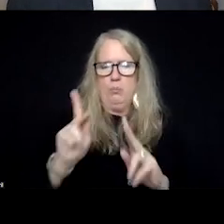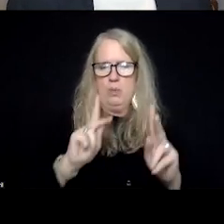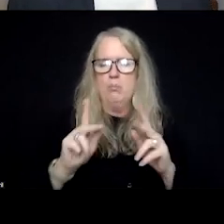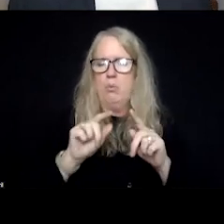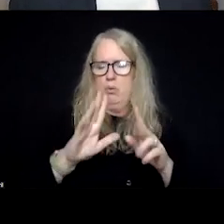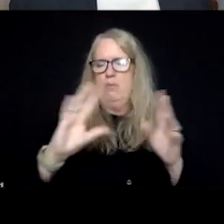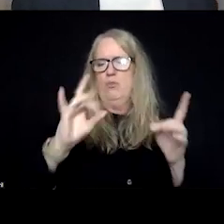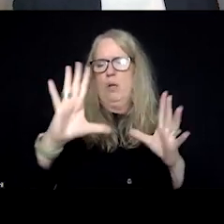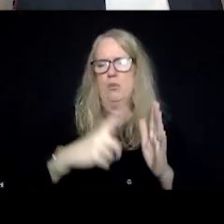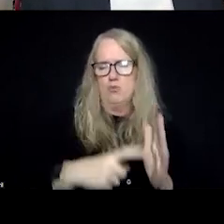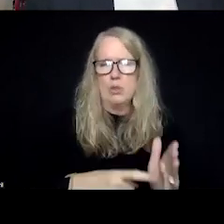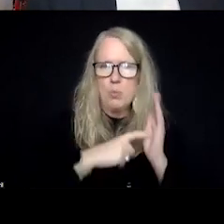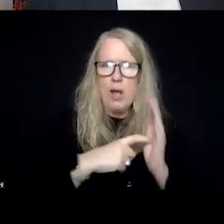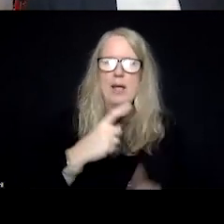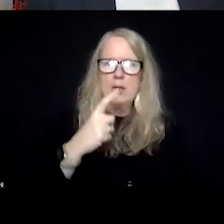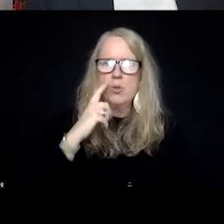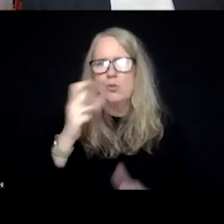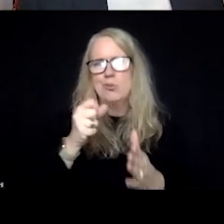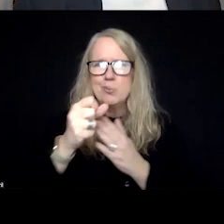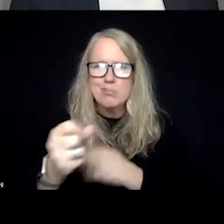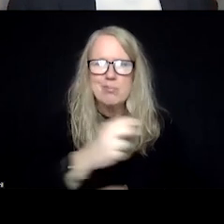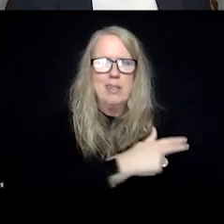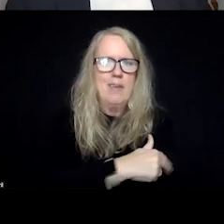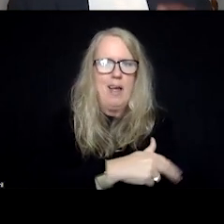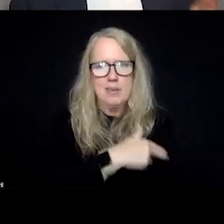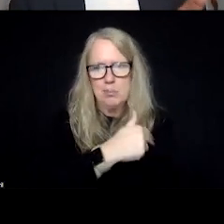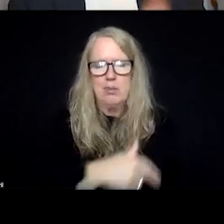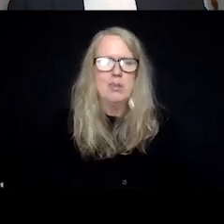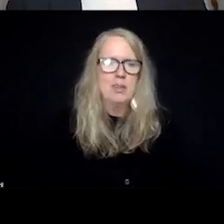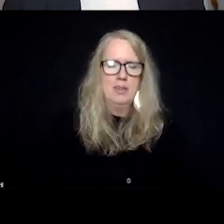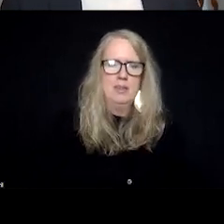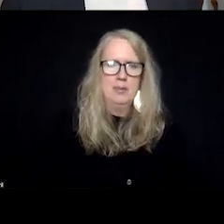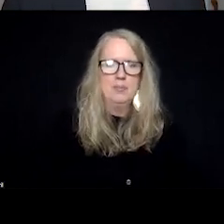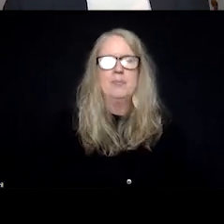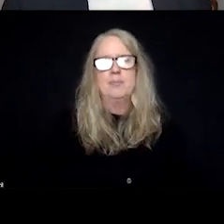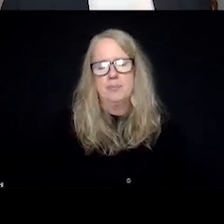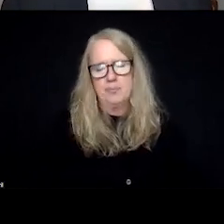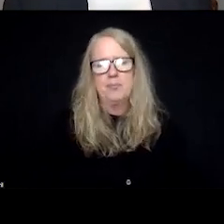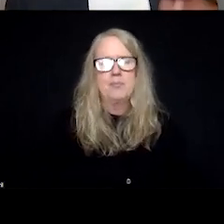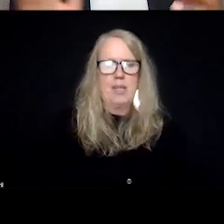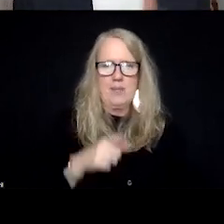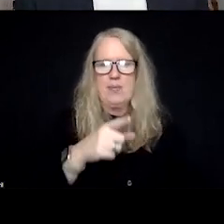THAT REQUIRE THEM TO BE HOSPITALIZED. I HAD TAKEN THE SLIDES OUT, BUT SINCE DAVID